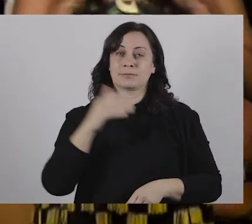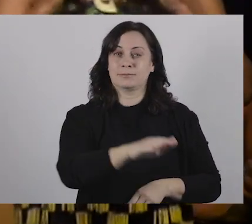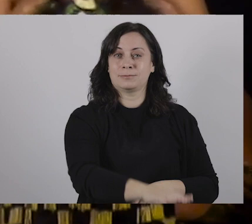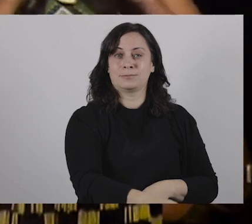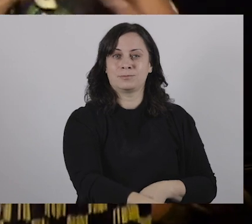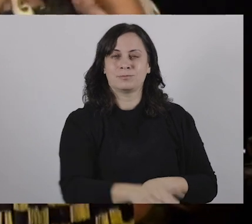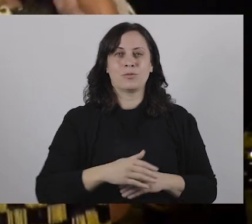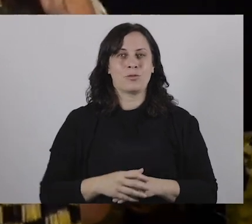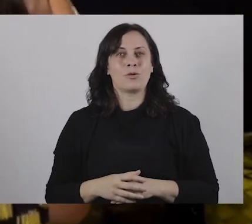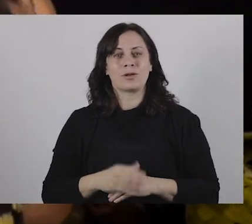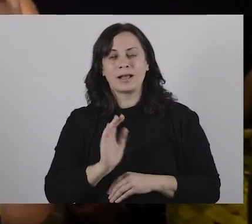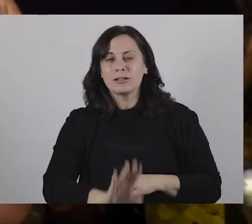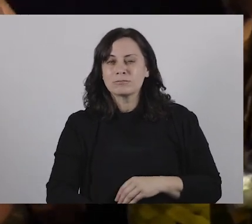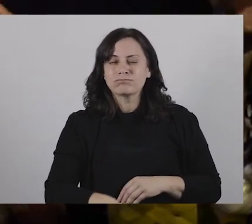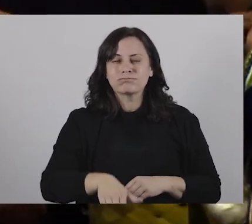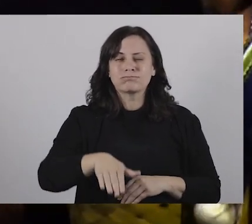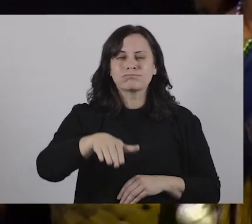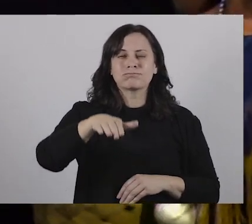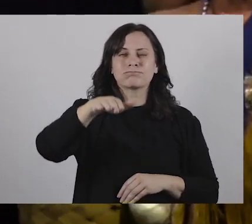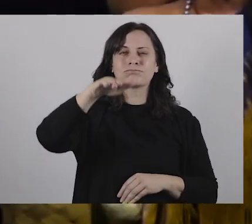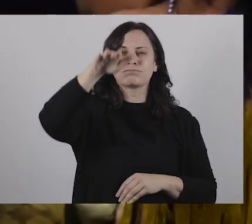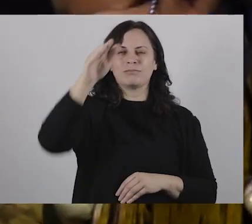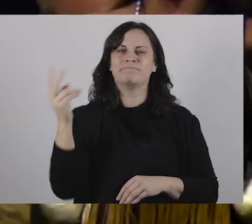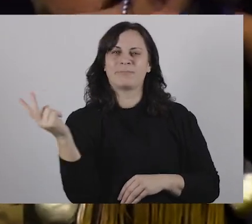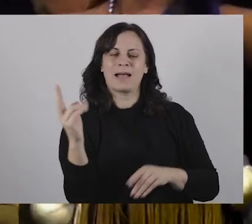right up until he got older.